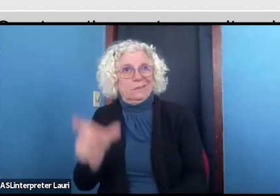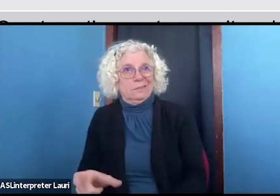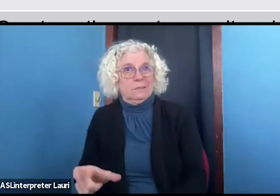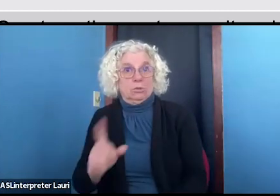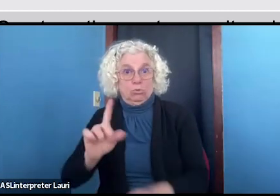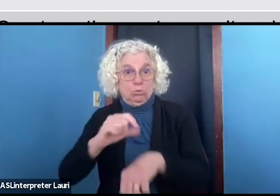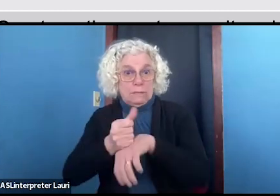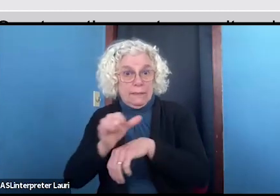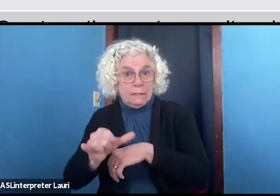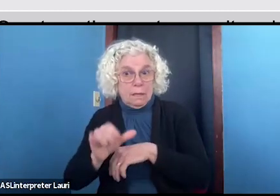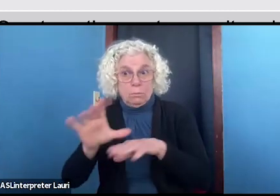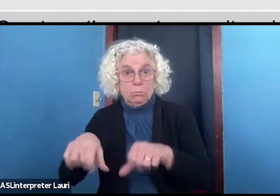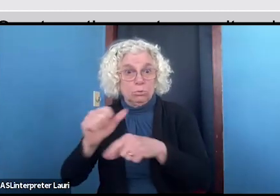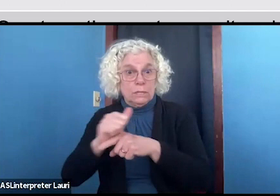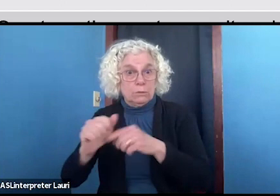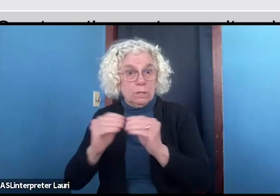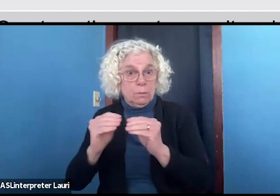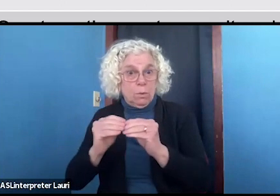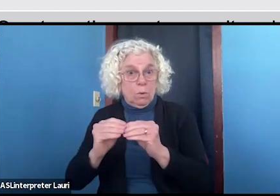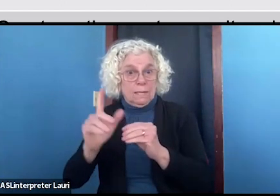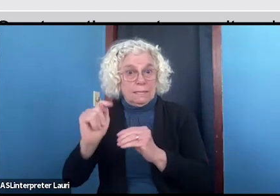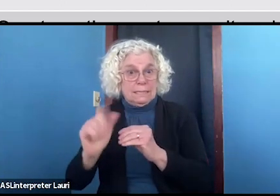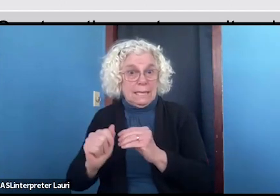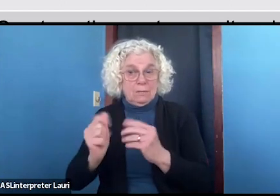training and technical assistance to provide culturally responsive care?